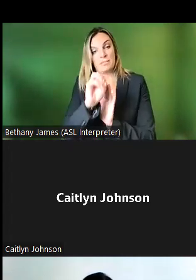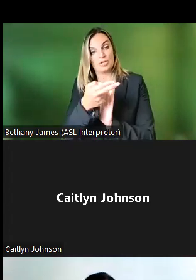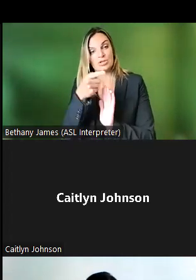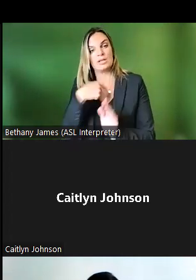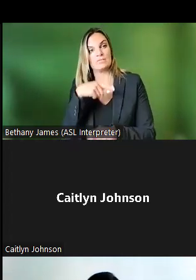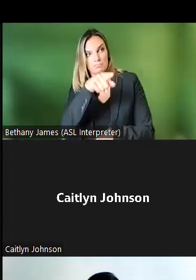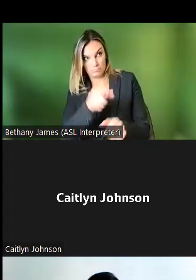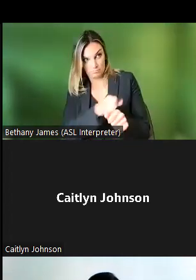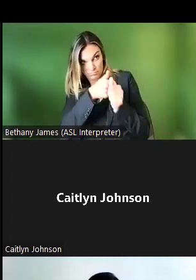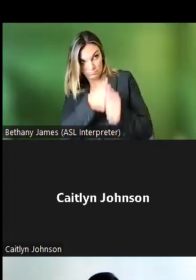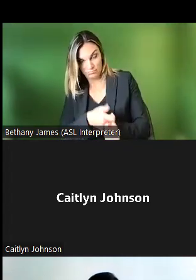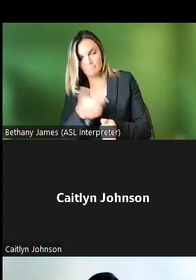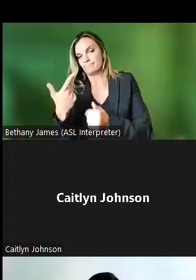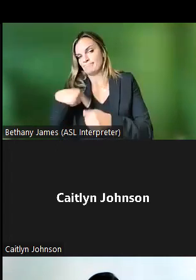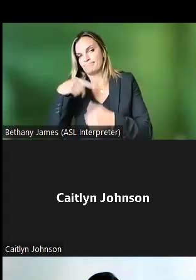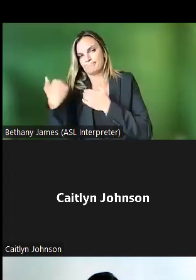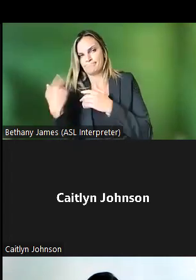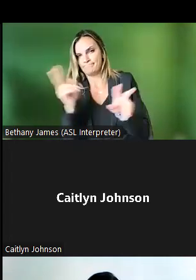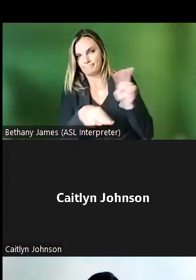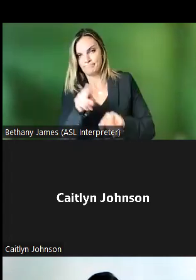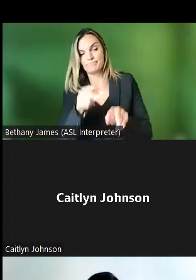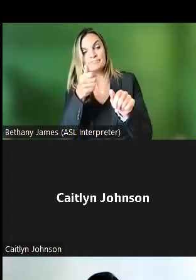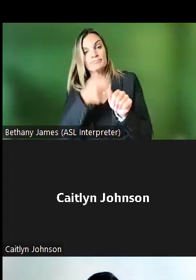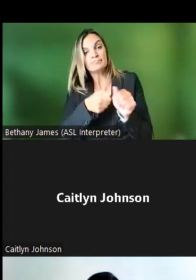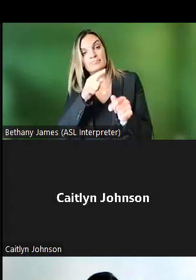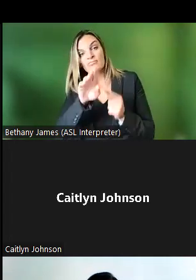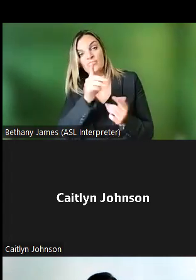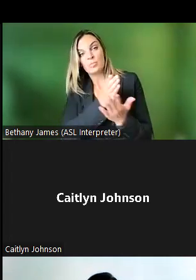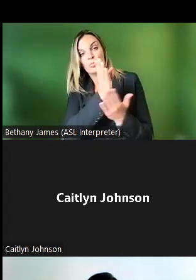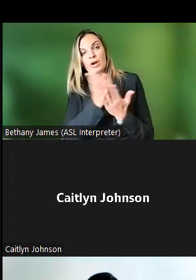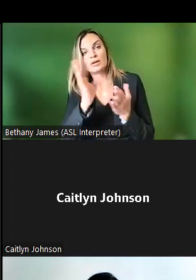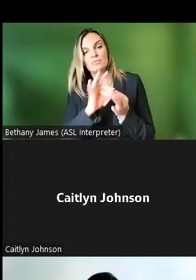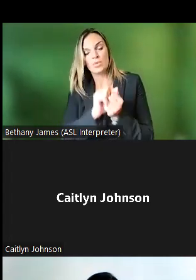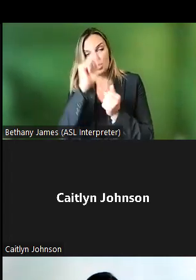Every executive branch must comply with the ADA, the persons with disability civil rights